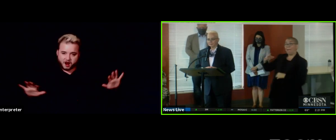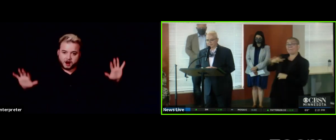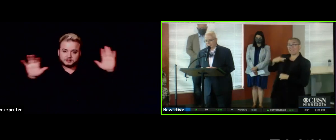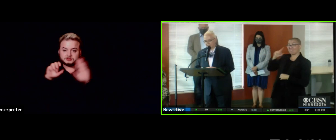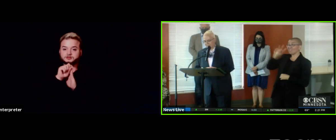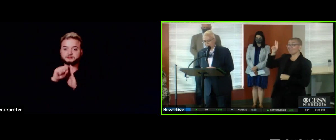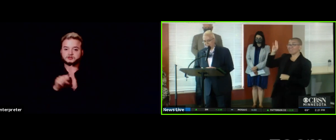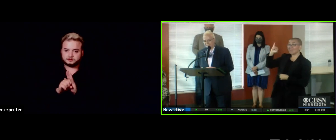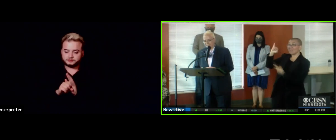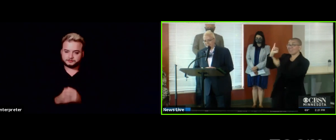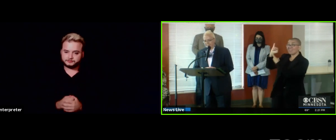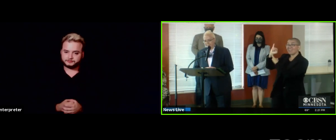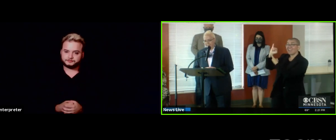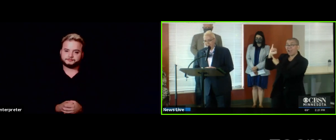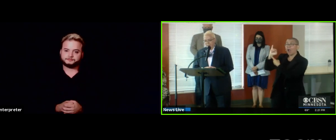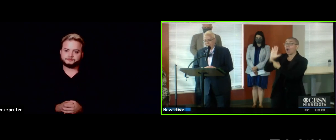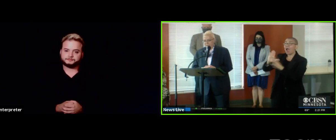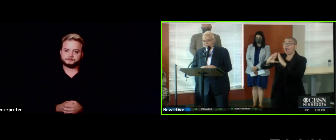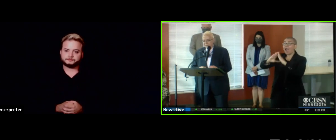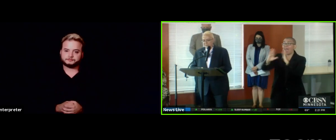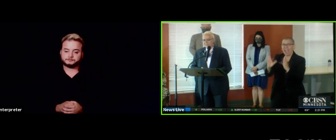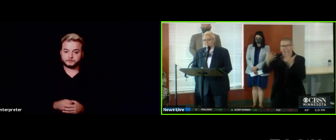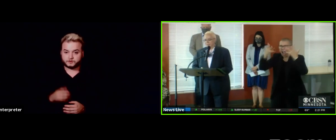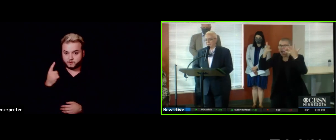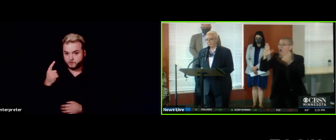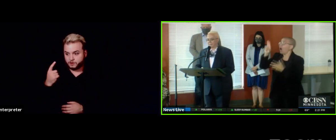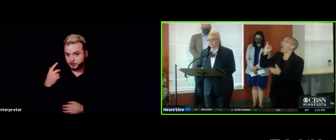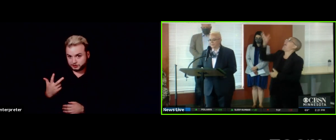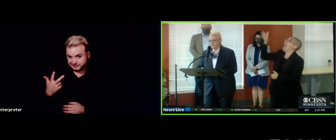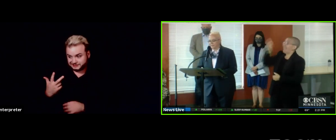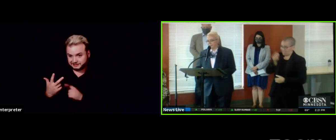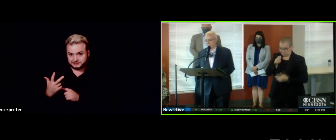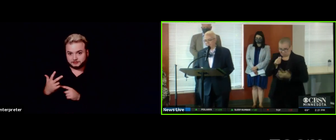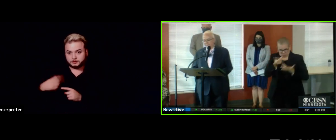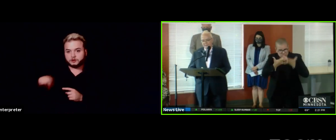to make ends meet, we expect the number of people who can't pay their rent to increase